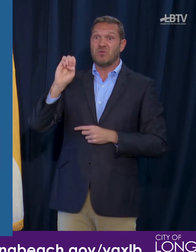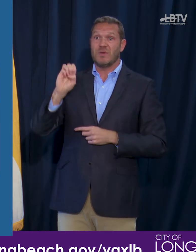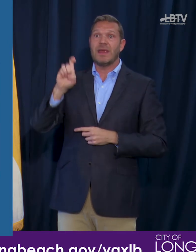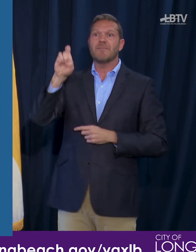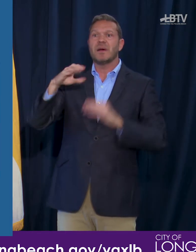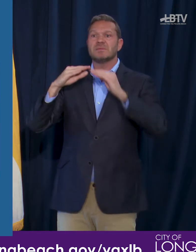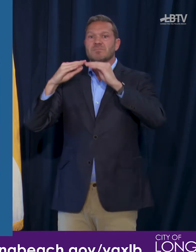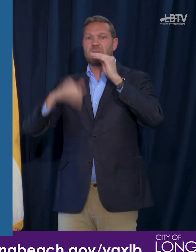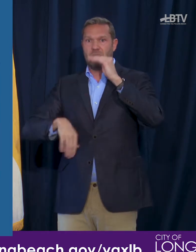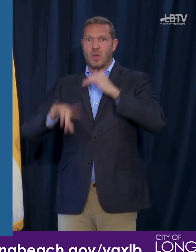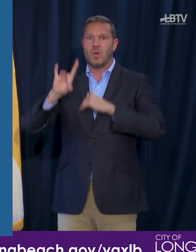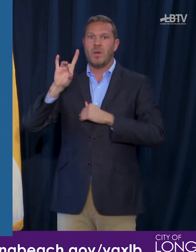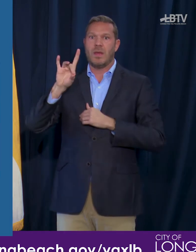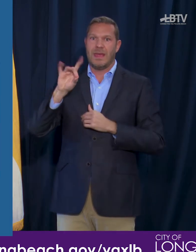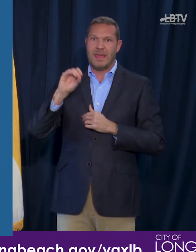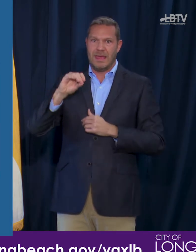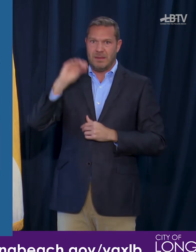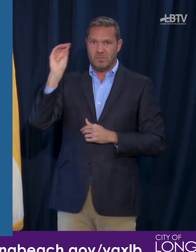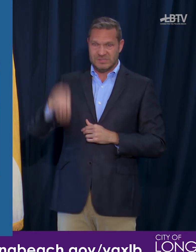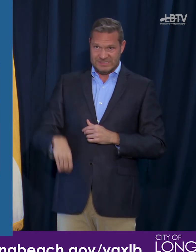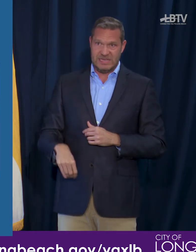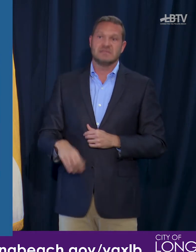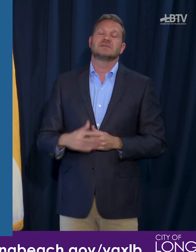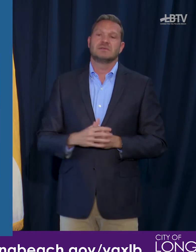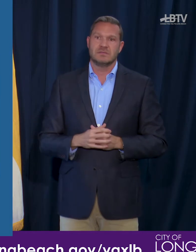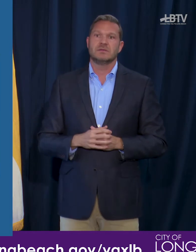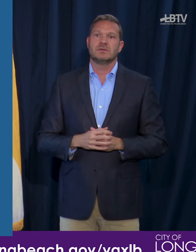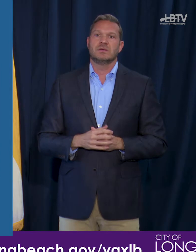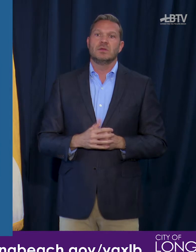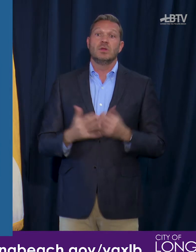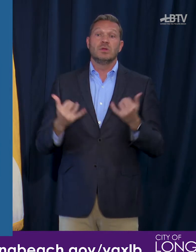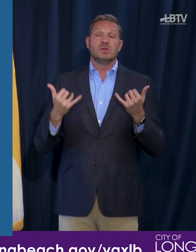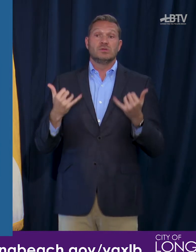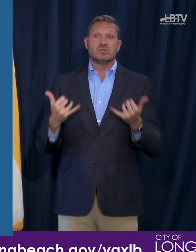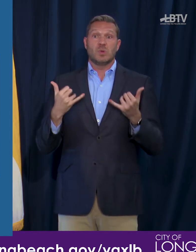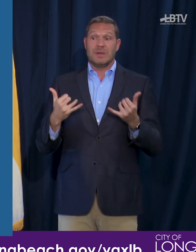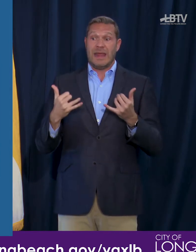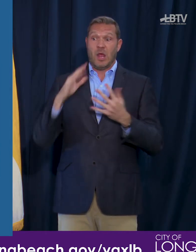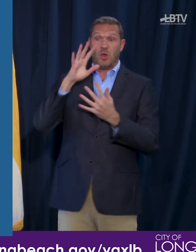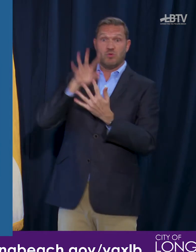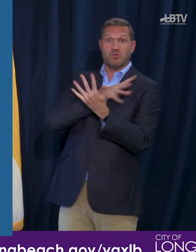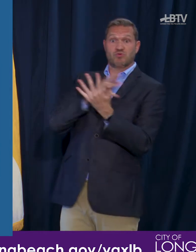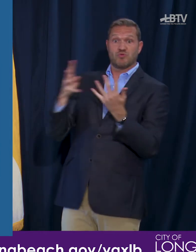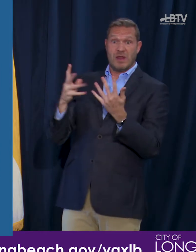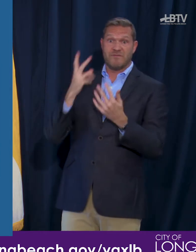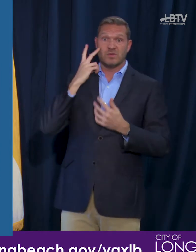So the chart that you see now shows the number of new cases reported every day.